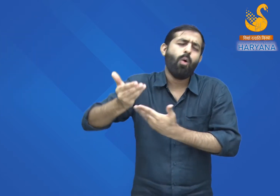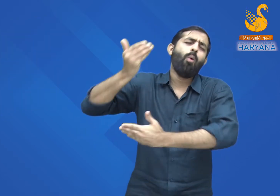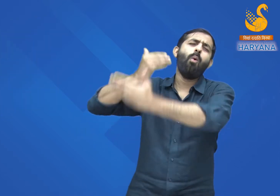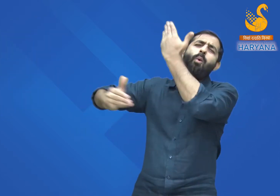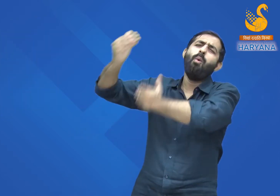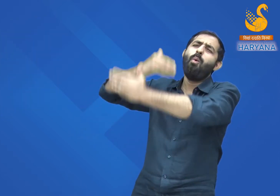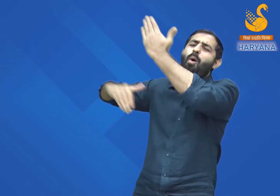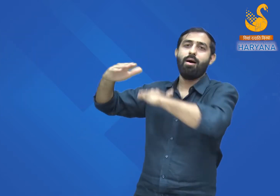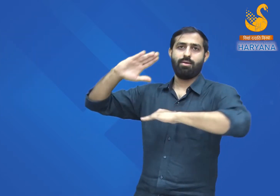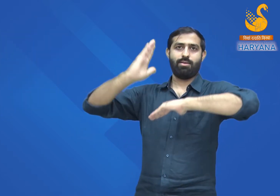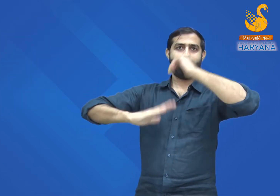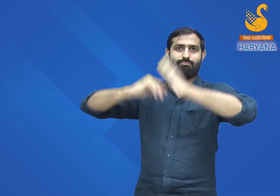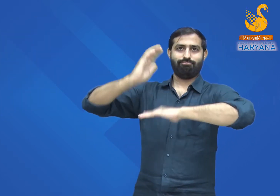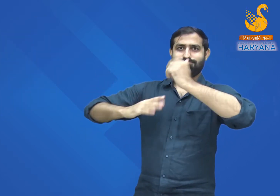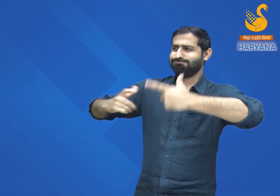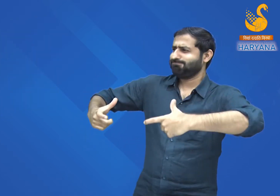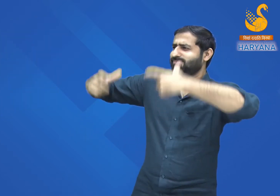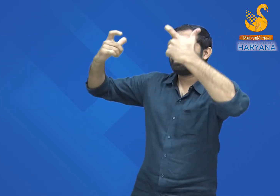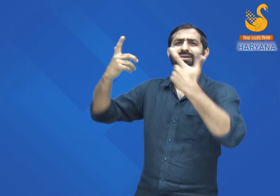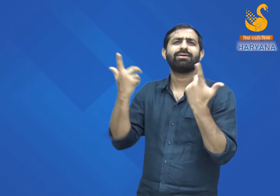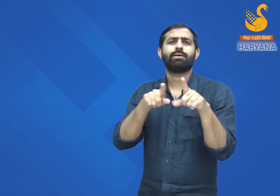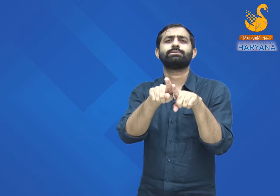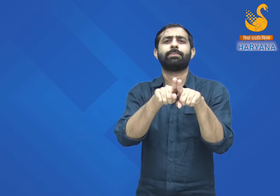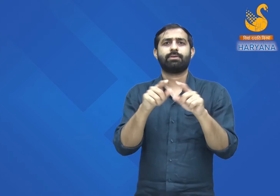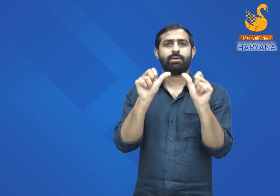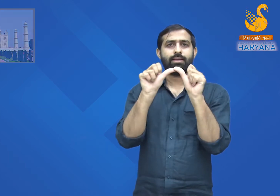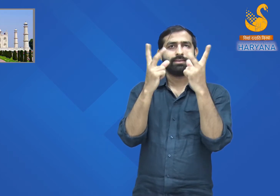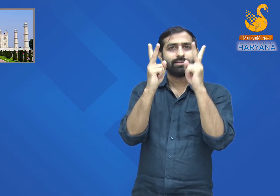In all those cities there are old buildings and historical monuments